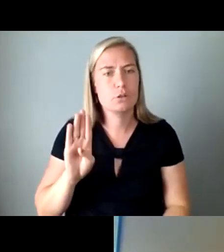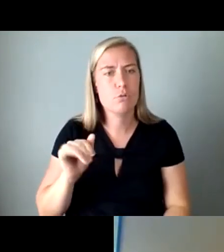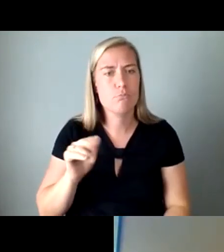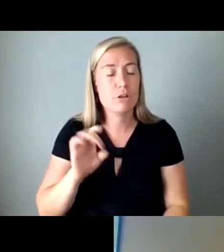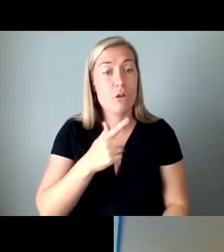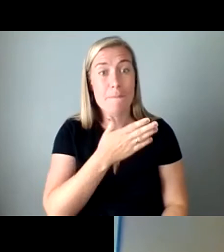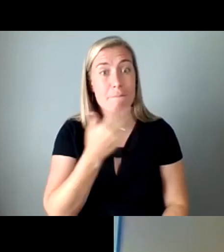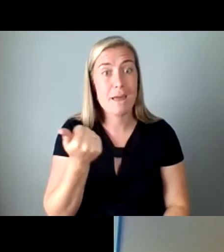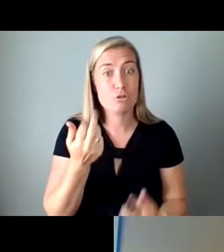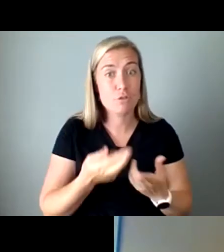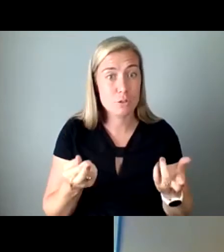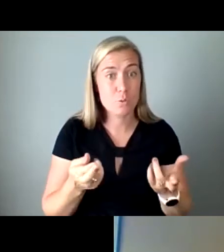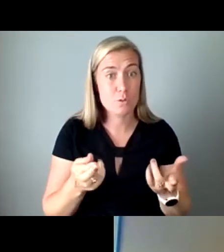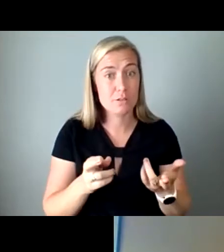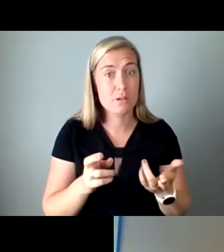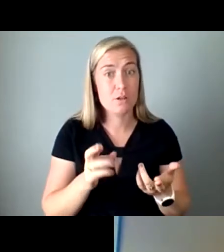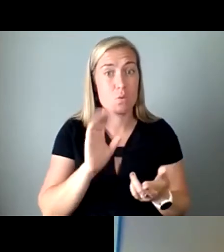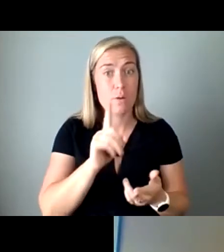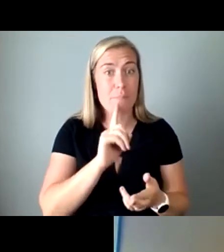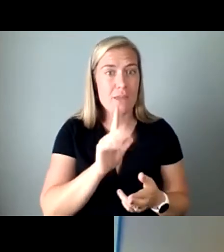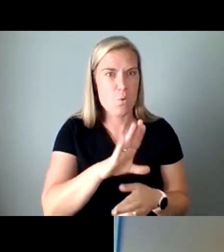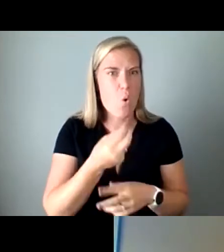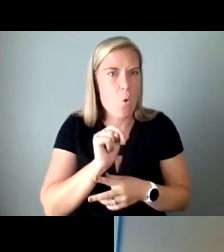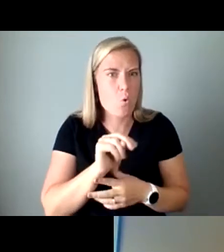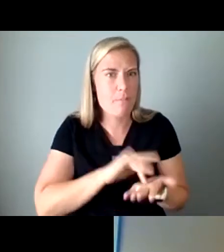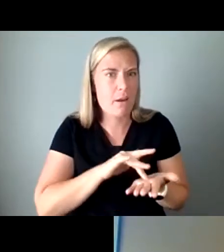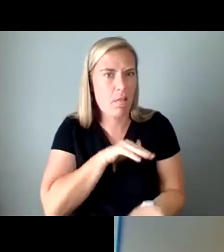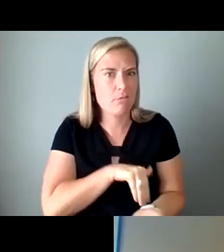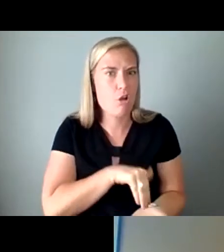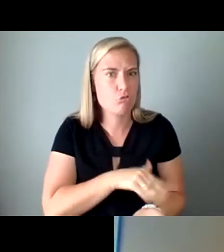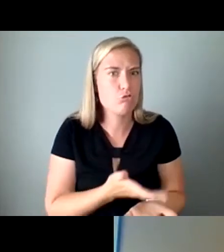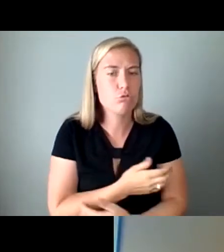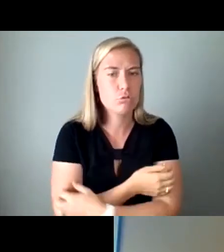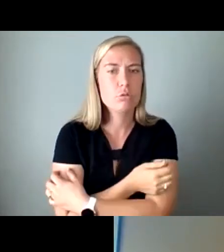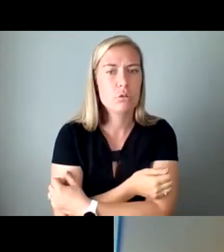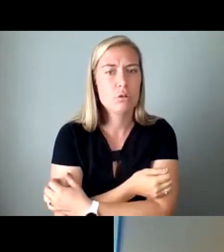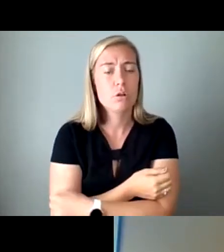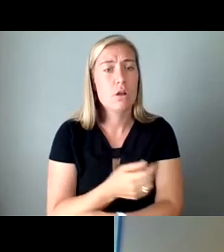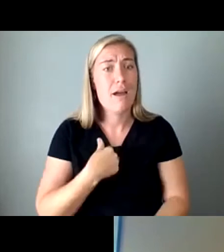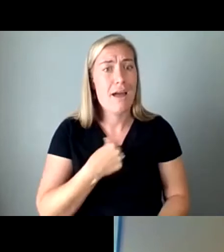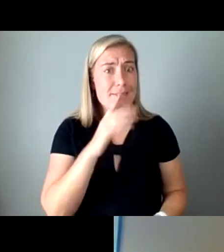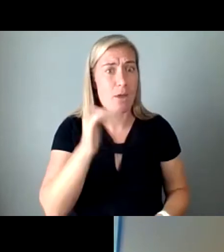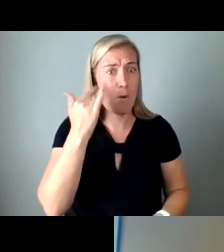vaccine safety will be your own medical doctor. I say this because I trust my colleagues here